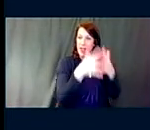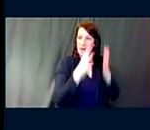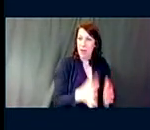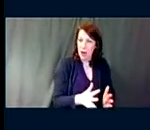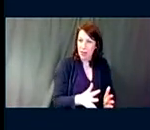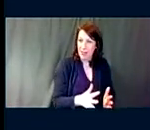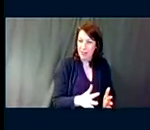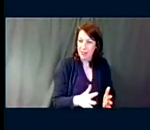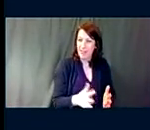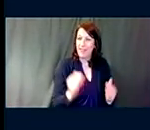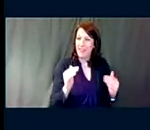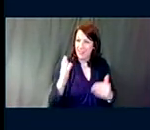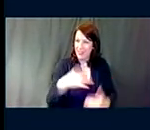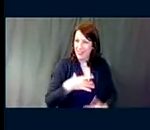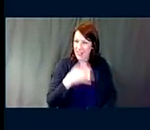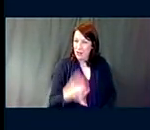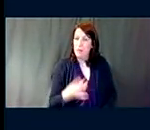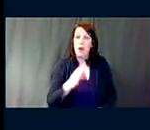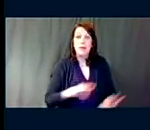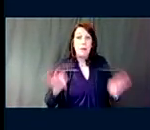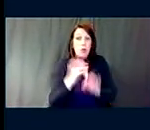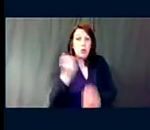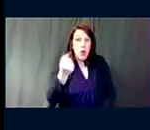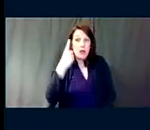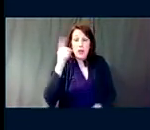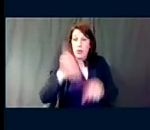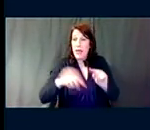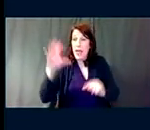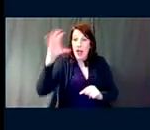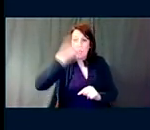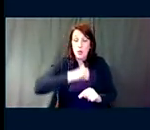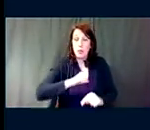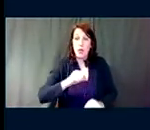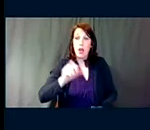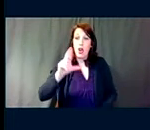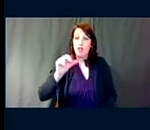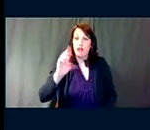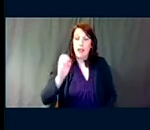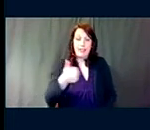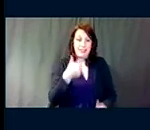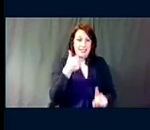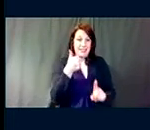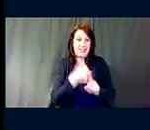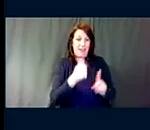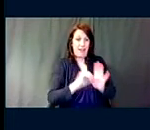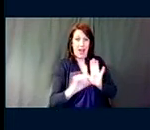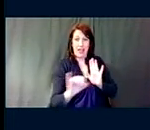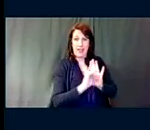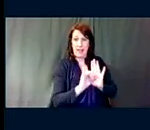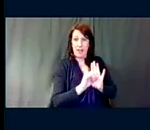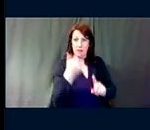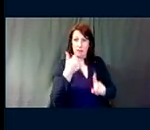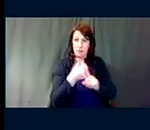AND THIS IS IMPORTANT TO UNDERSTAND BECAUSE, YOU KNOW, WE CAN'T ASSUME THAT RACE,